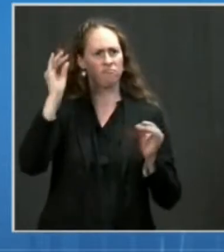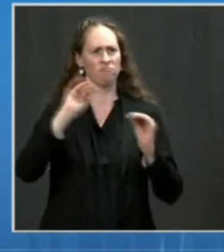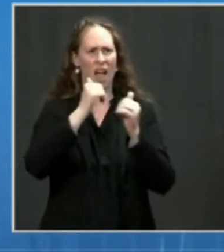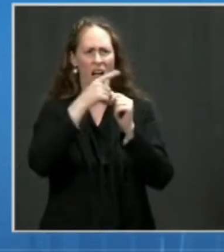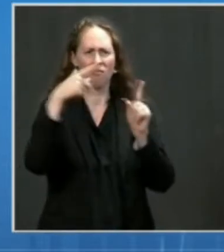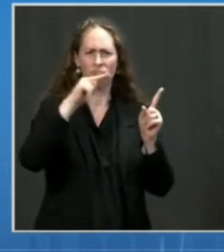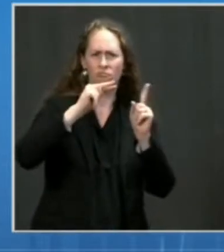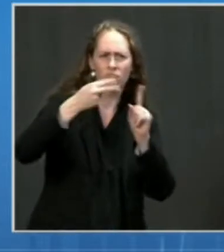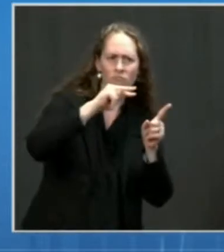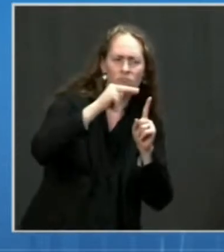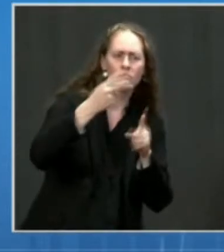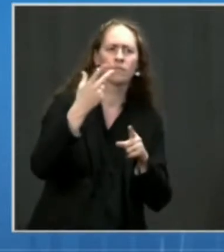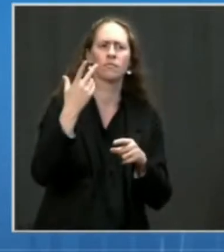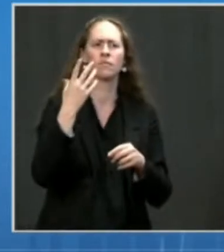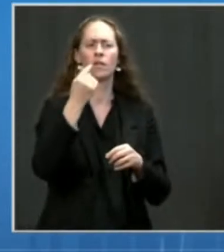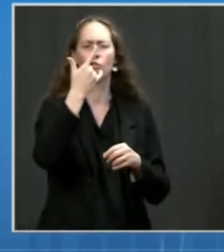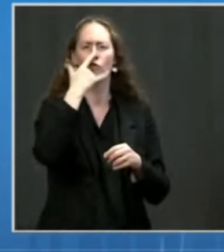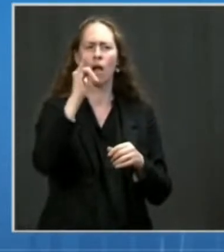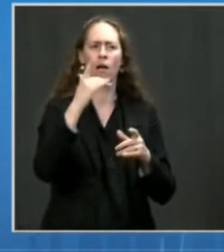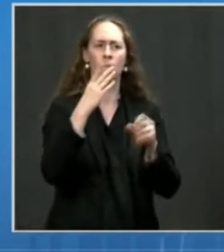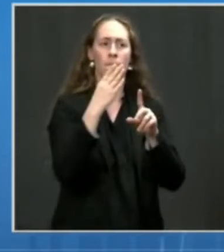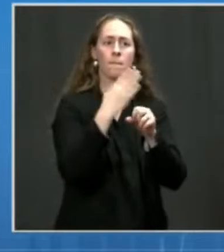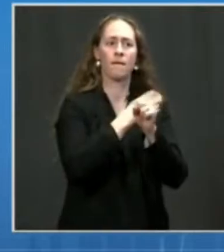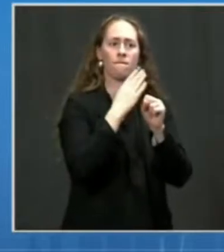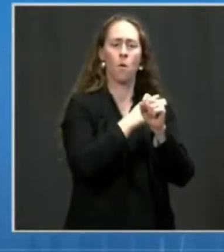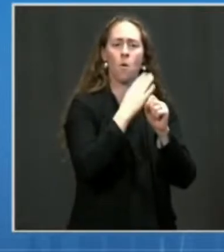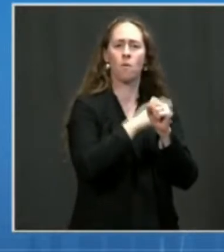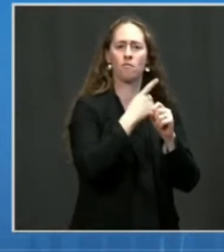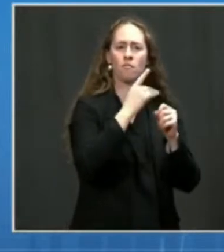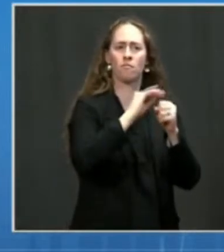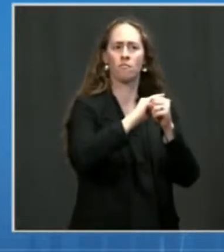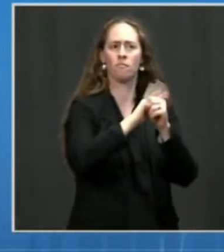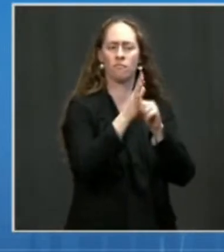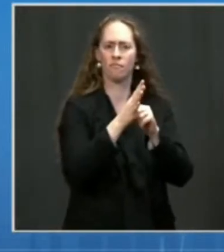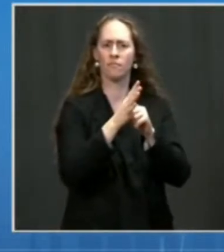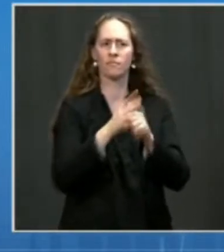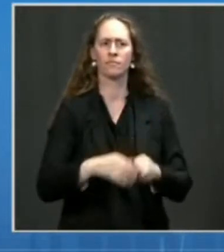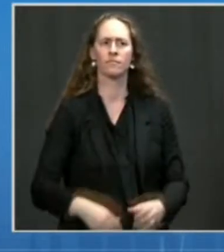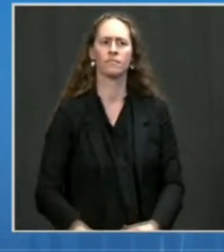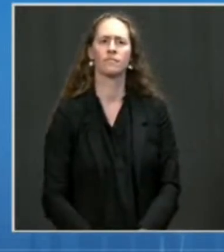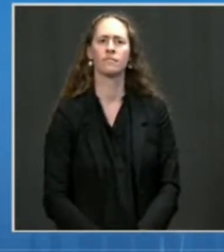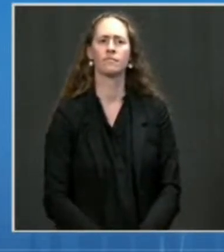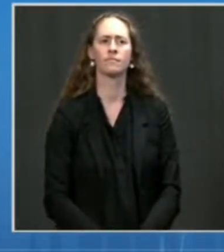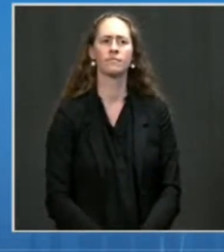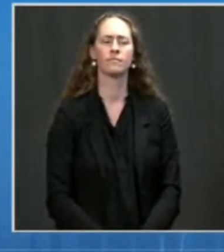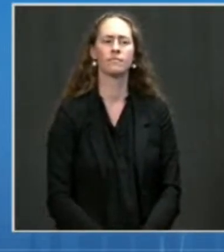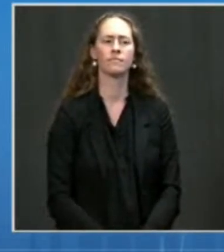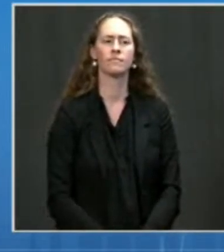ALSO, TO HELP PEOPLE GET A SENSE OF HOW MUCH PROTECTION PREVIOUS COVID INFECTIONS